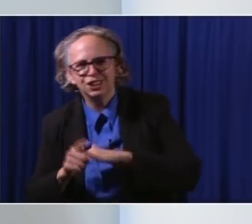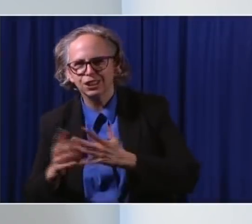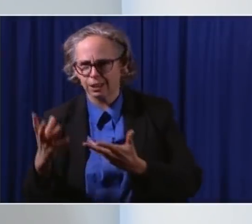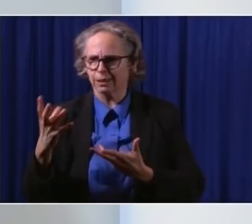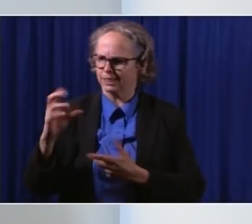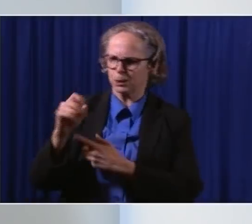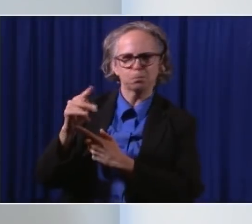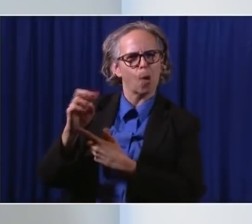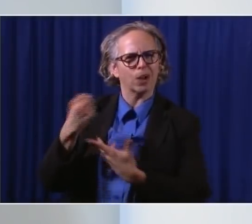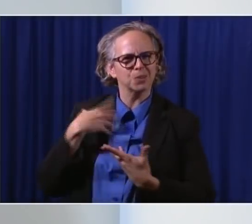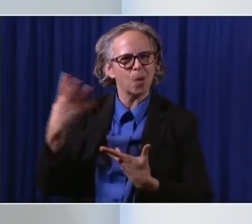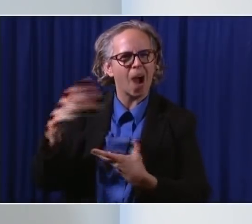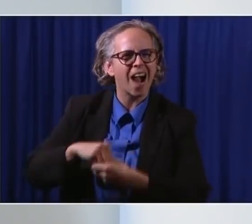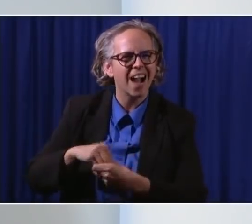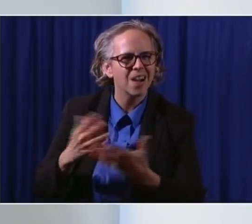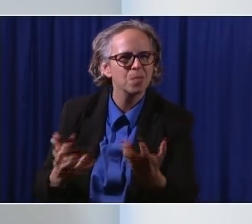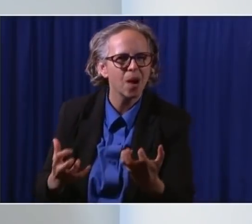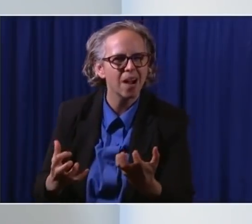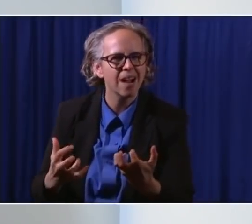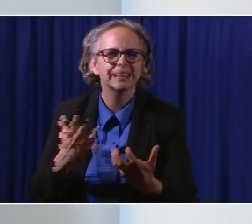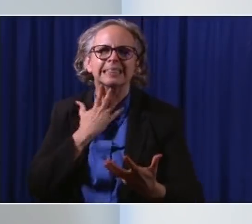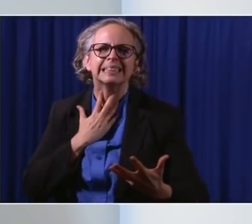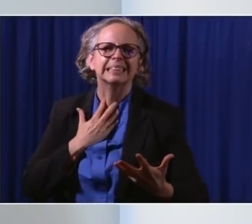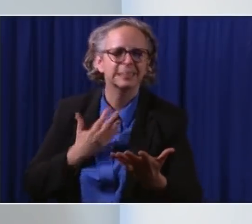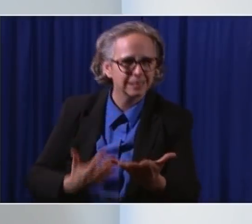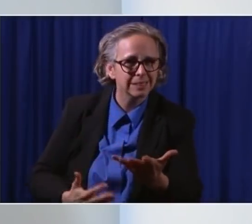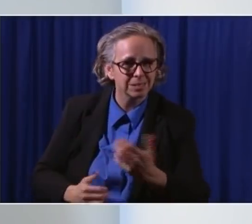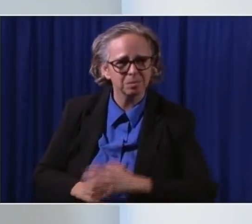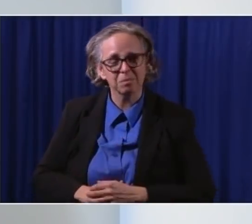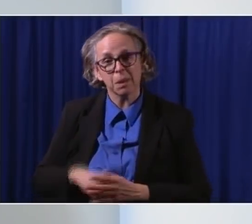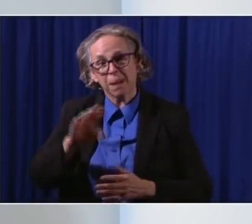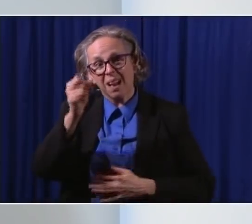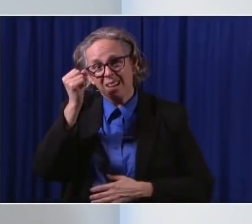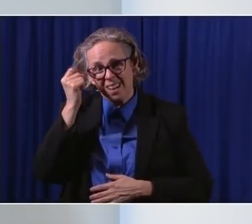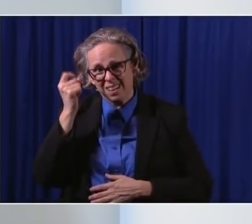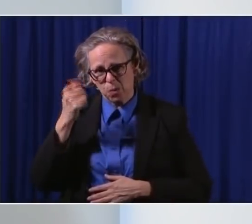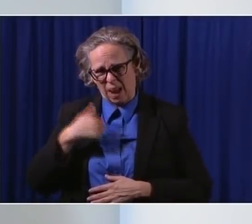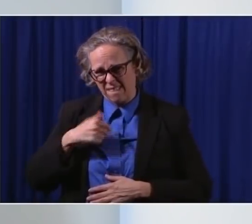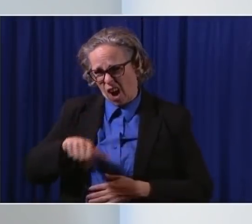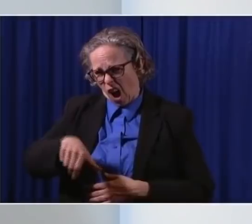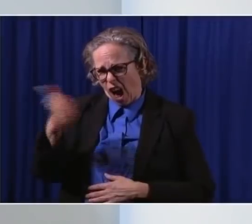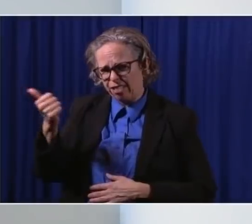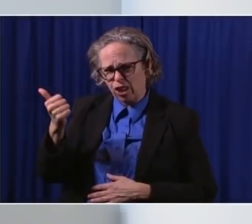ABOUT THEM. AND, ADDITIONALLY, WE HAVE A COUPLE MORE REASONS. WE ALL WANT TO RESUME THINGS THAT FEEL MORE LIKE OUR NORMAL LIVES.